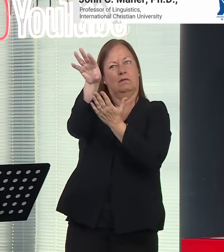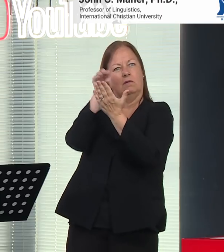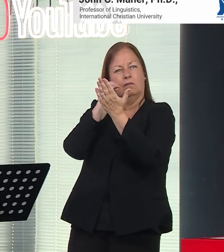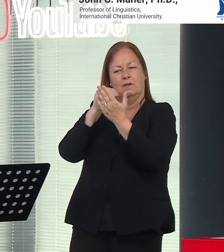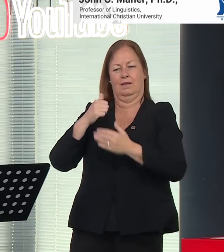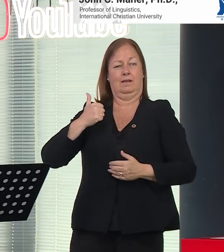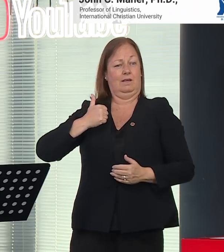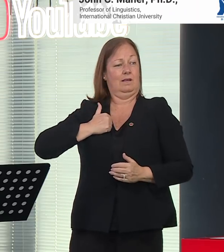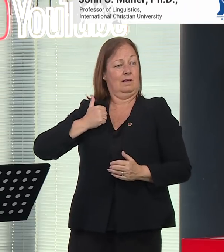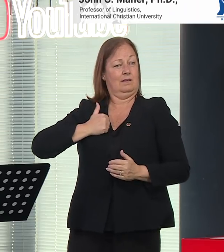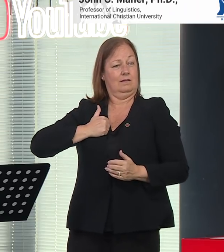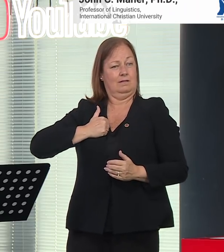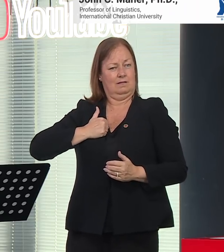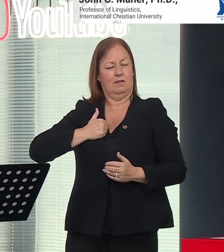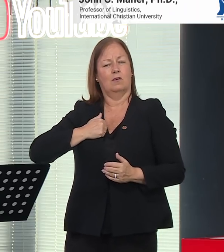So let me give an example of questions